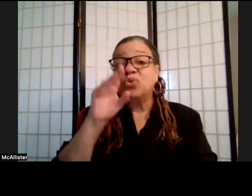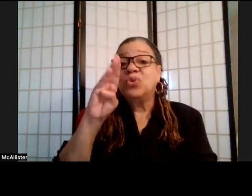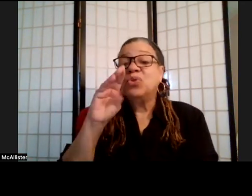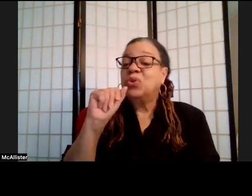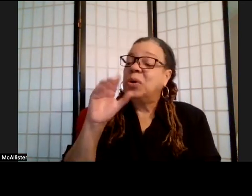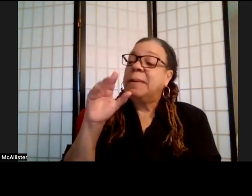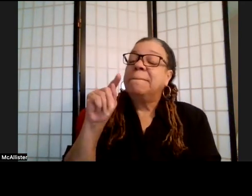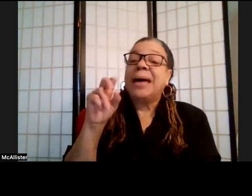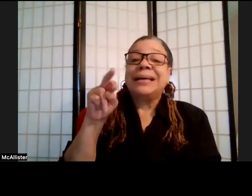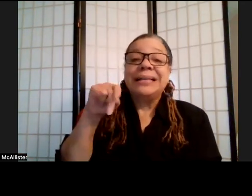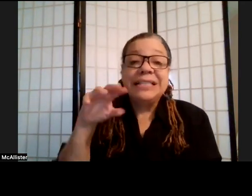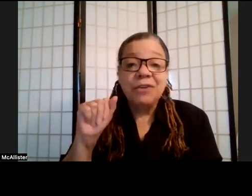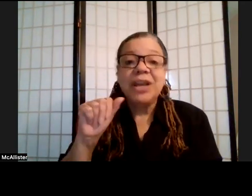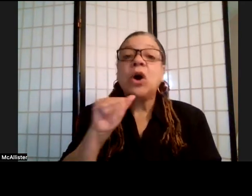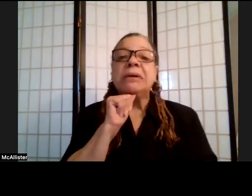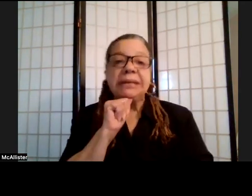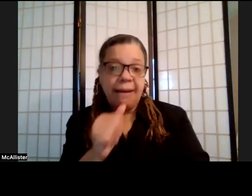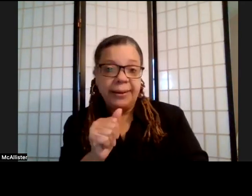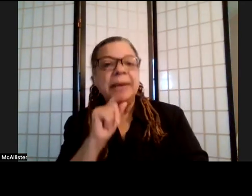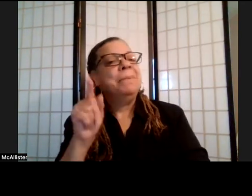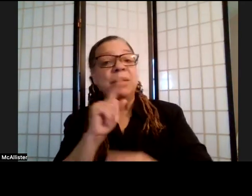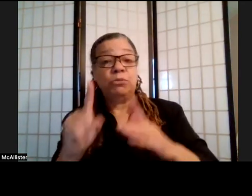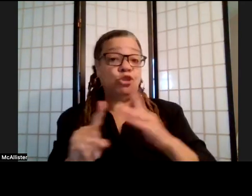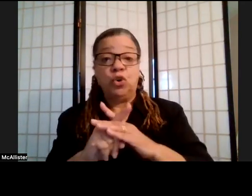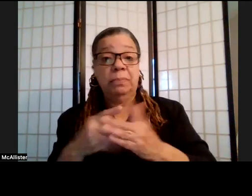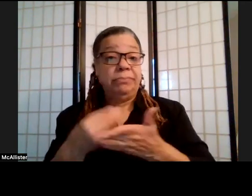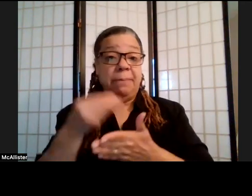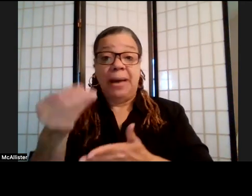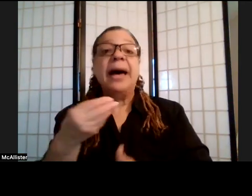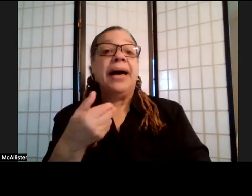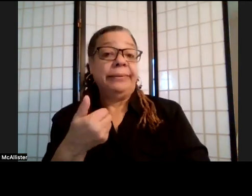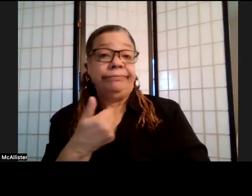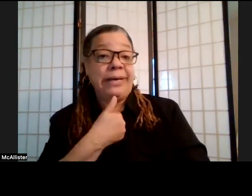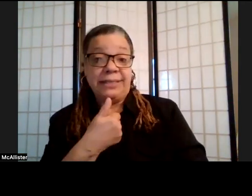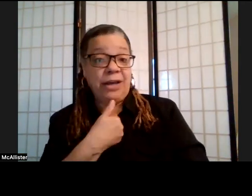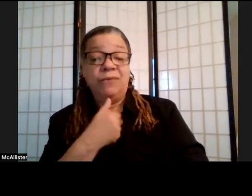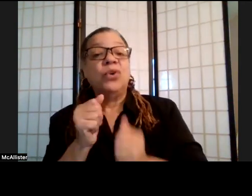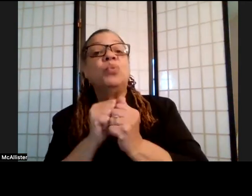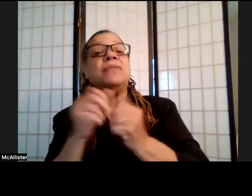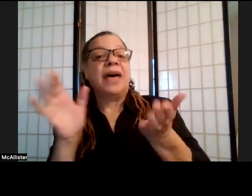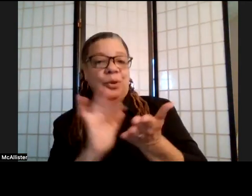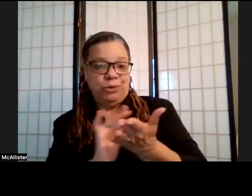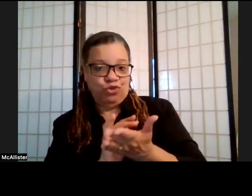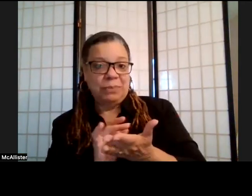patients often show up at the pharmacy to get antibiotics themselves, without any prescription at all, similar to what Dr. Holmes had observed